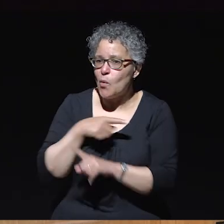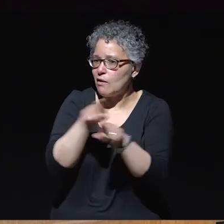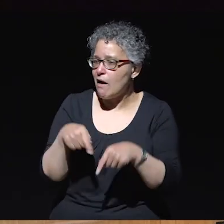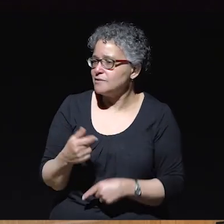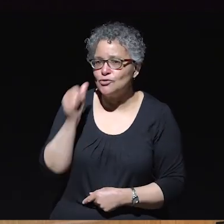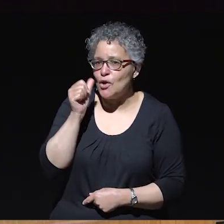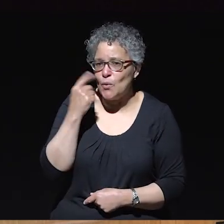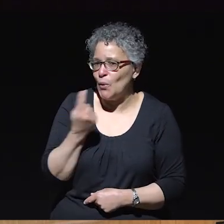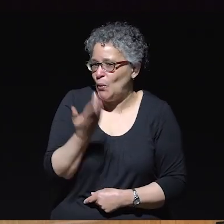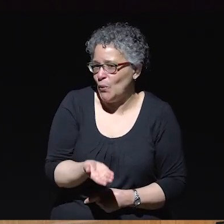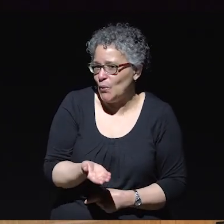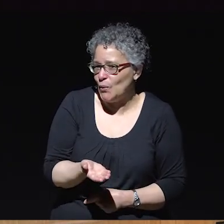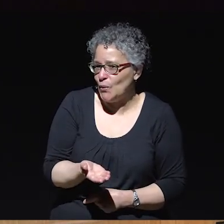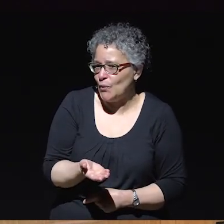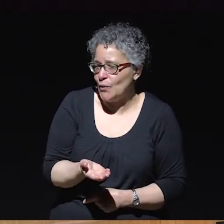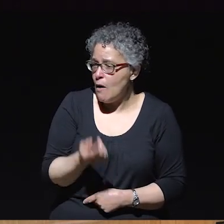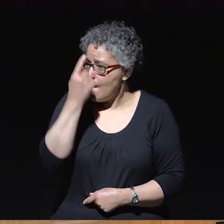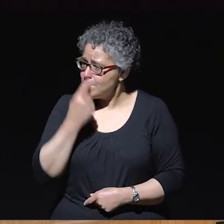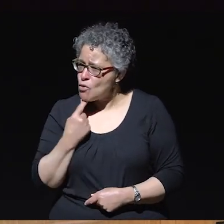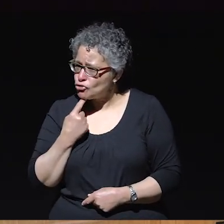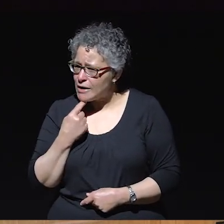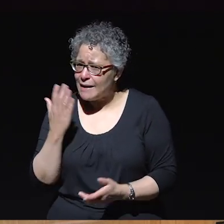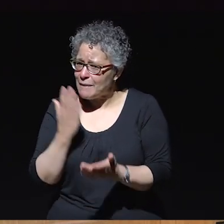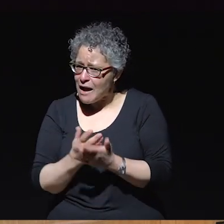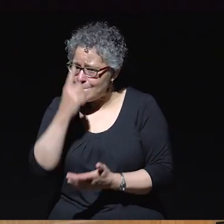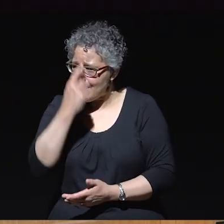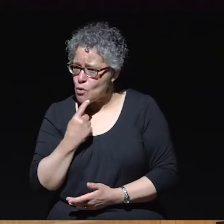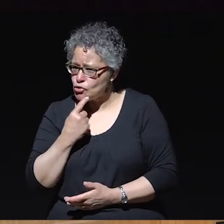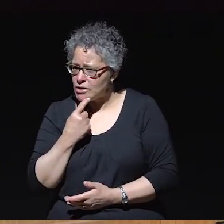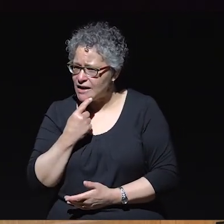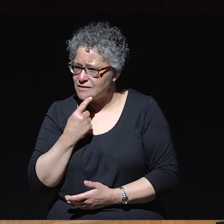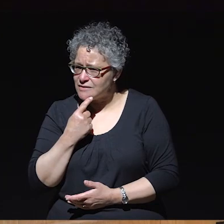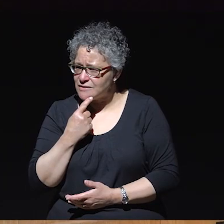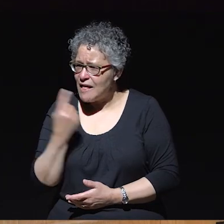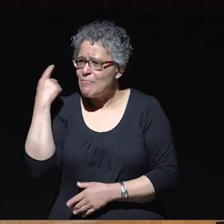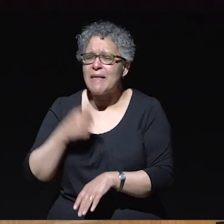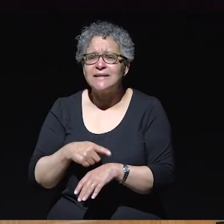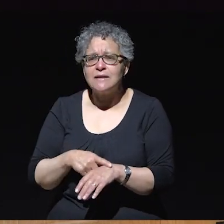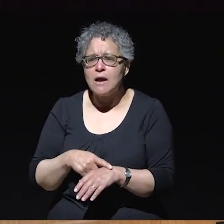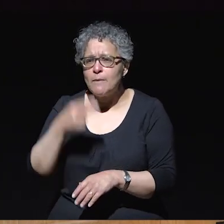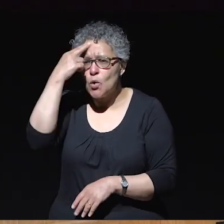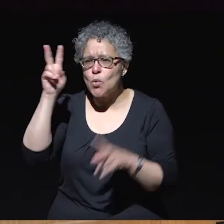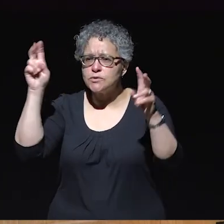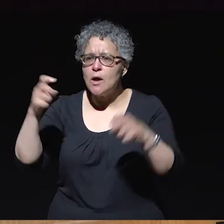We call it a portrait, but is it? It was exhibited as a portrait of a young man because the conventions of the time preferred anonymity